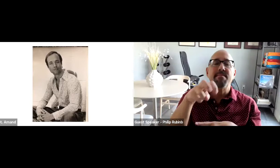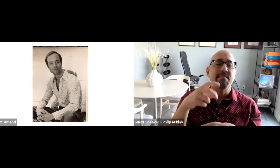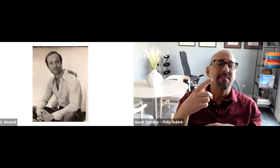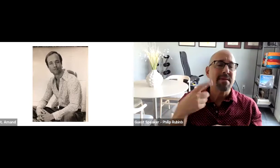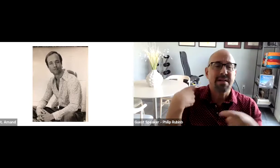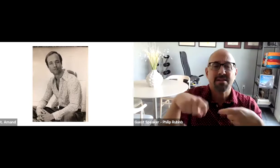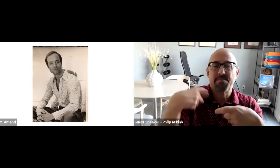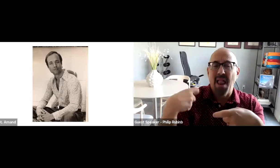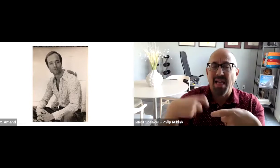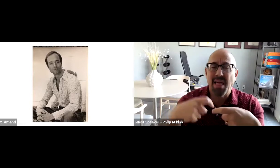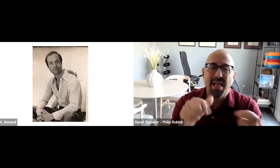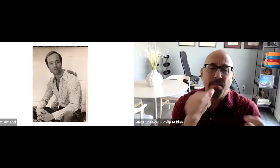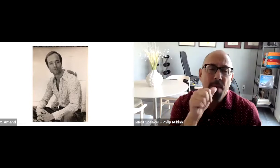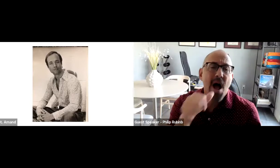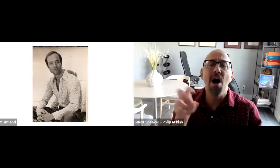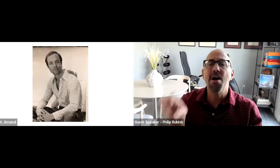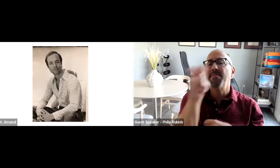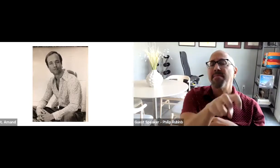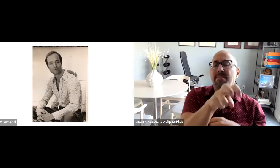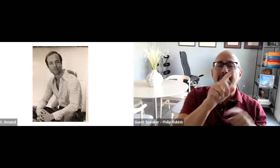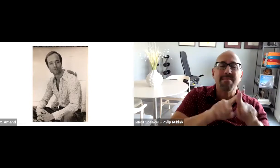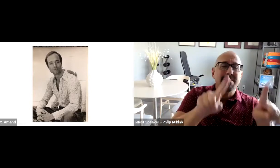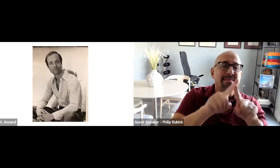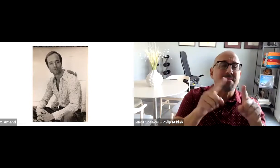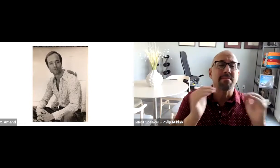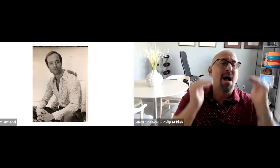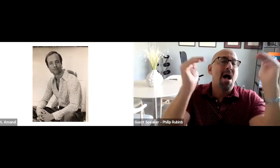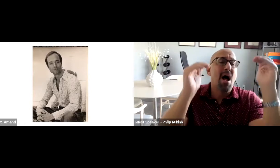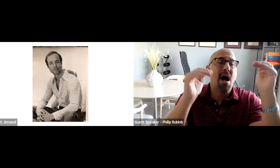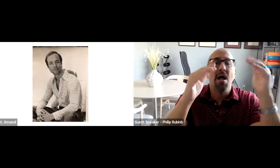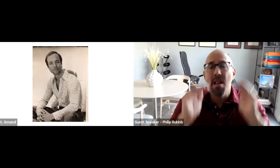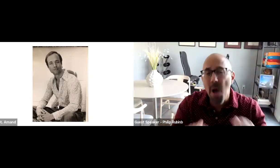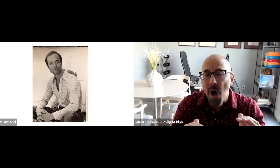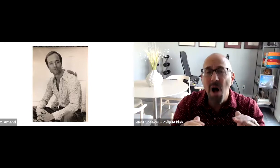You know, one time, it might be a piano bar, and then next, we would go to a Hispanic bar, or then